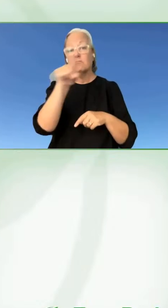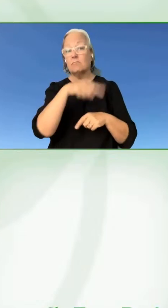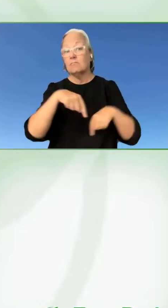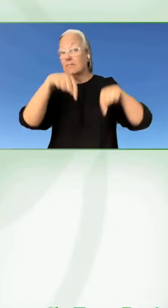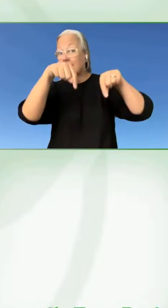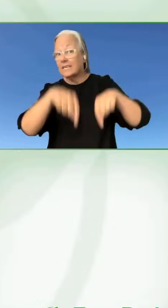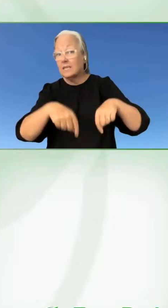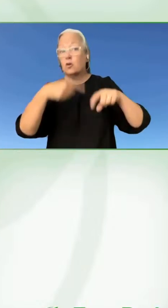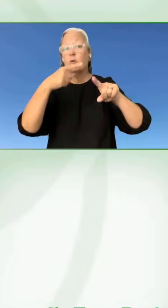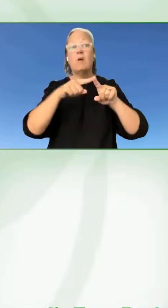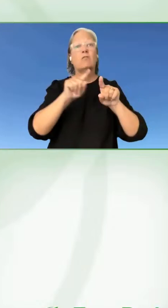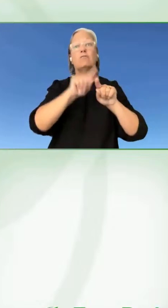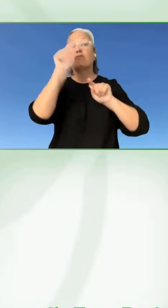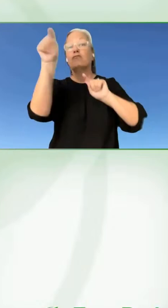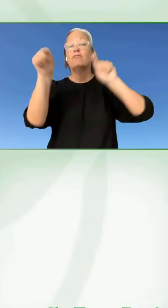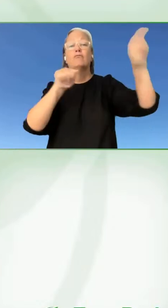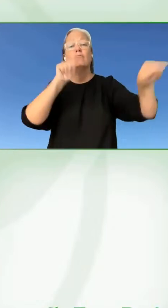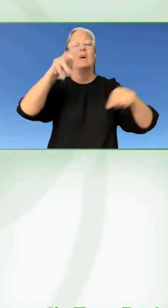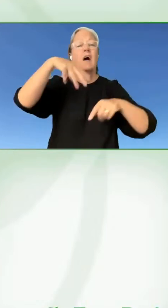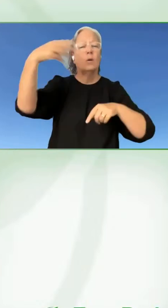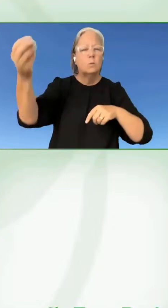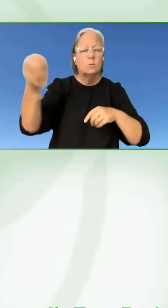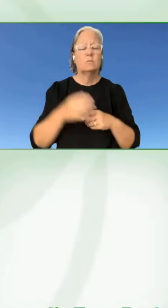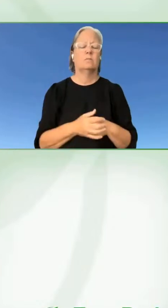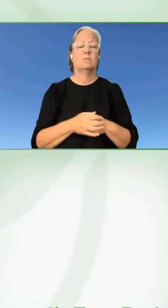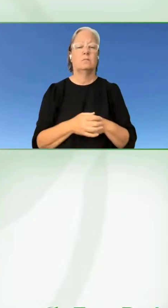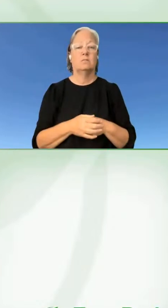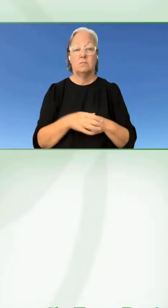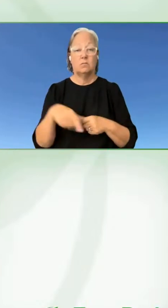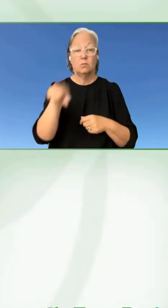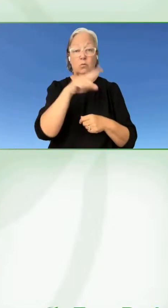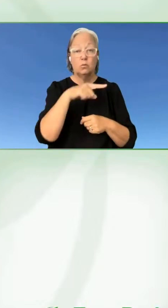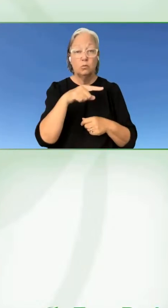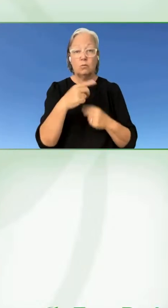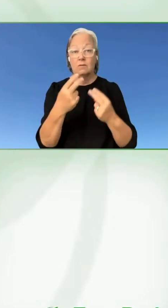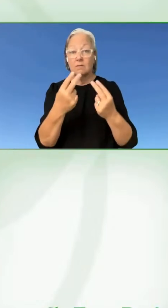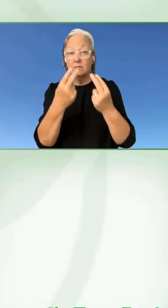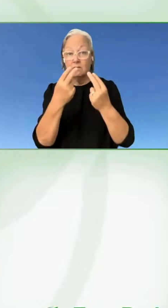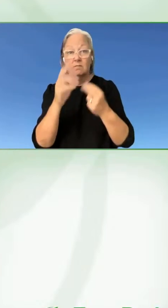So don't worry, I am still dreaming!